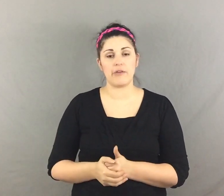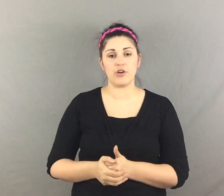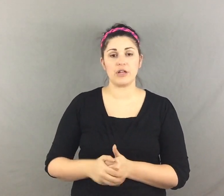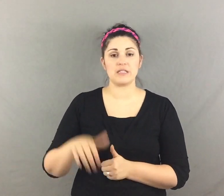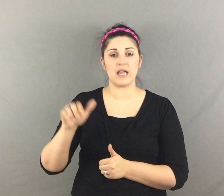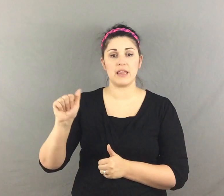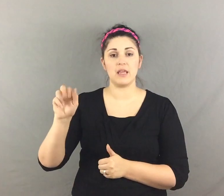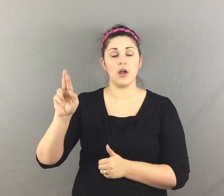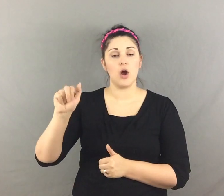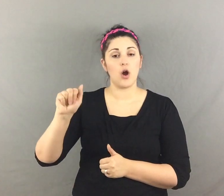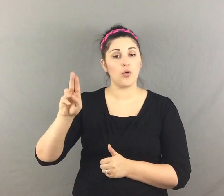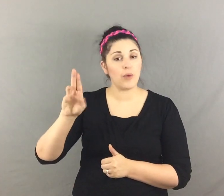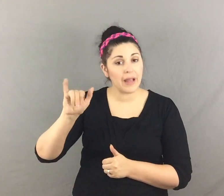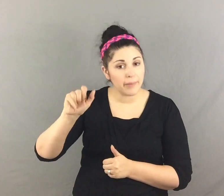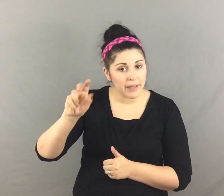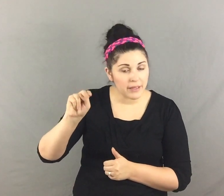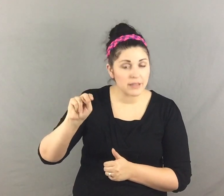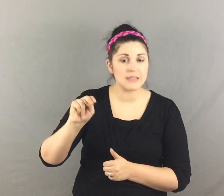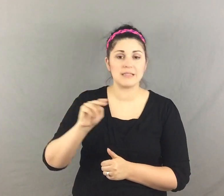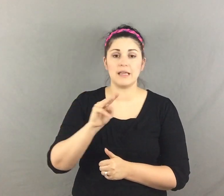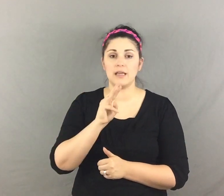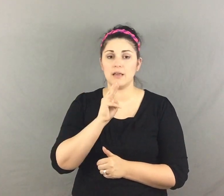I'll give you, you're going to say the Arabian Sea,